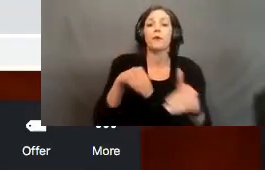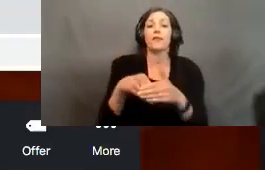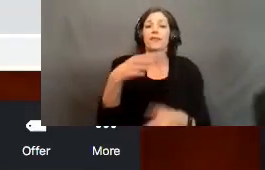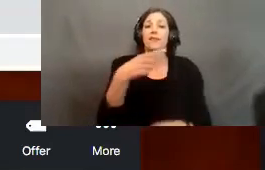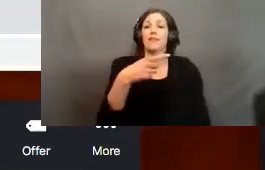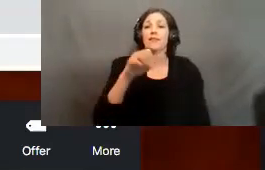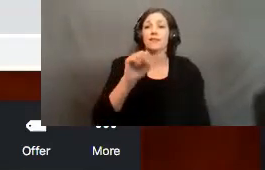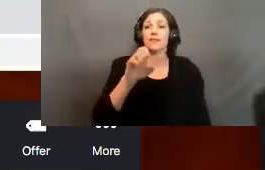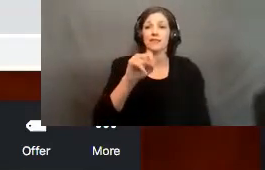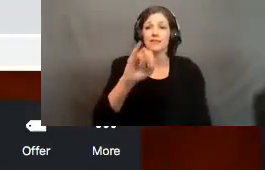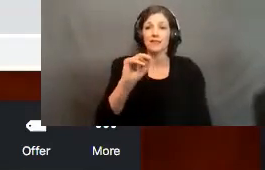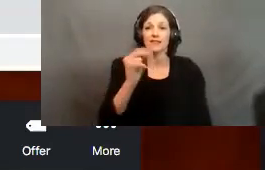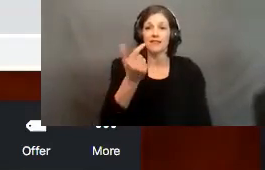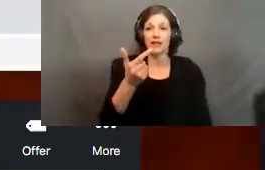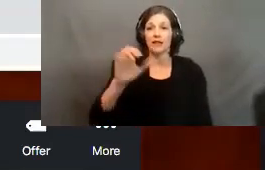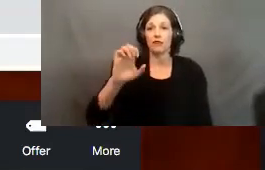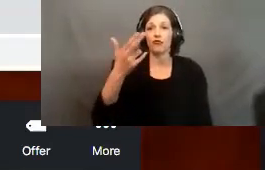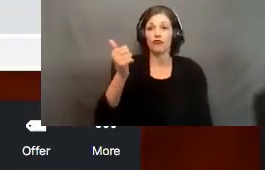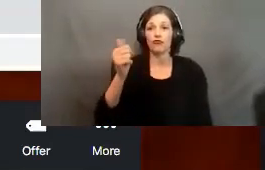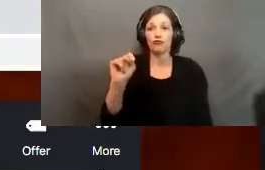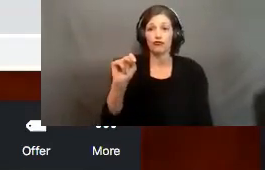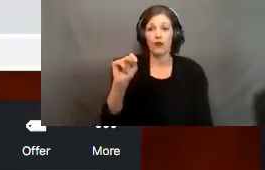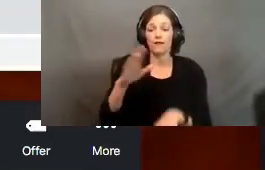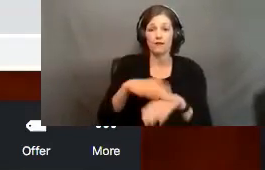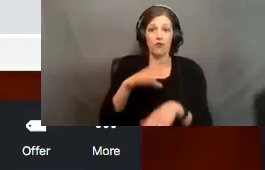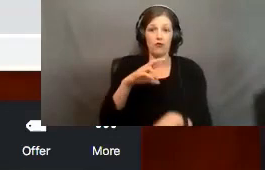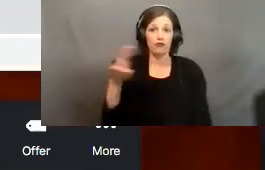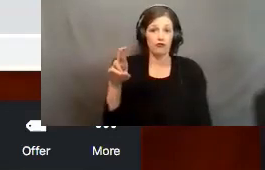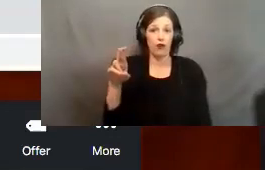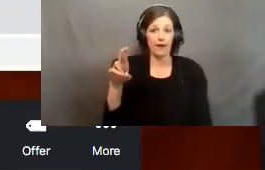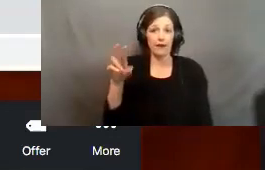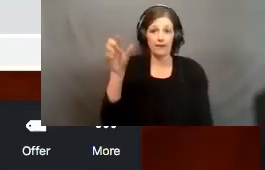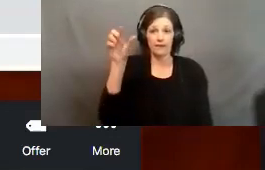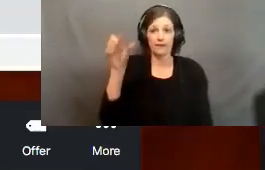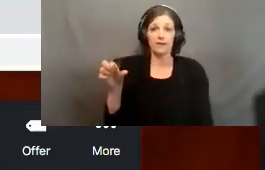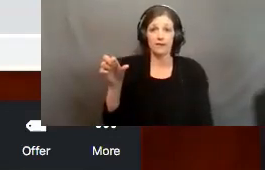The chat is going to be on the right-hand side 12:38:58 and there is a public